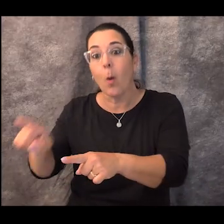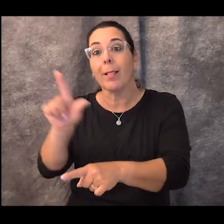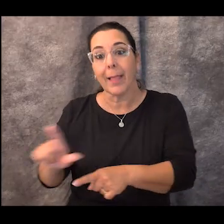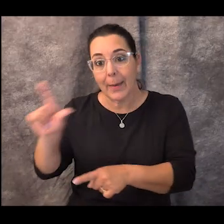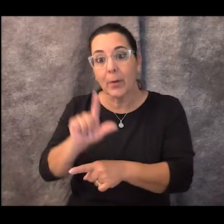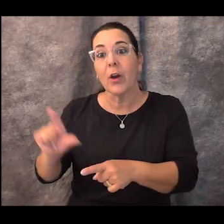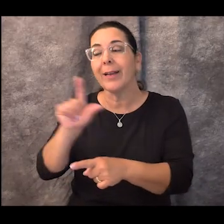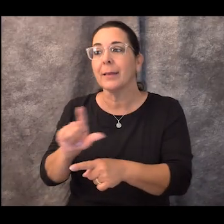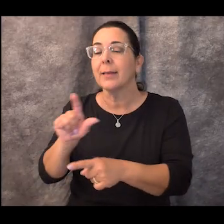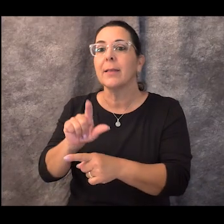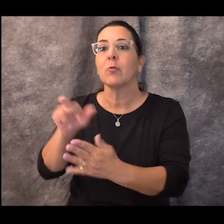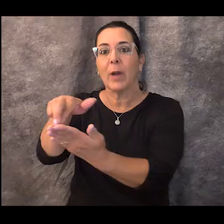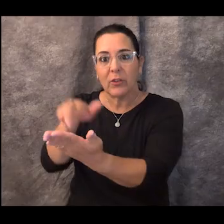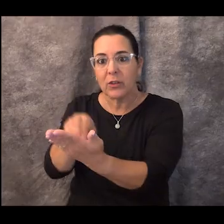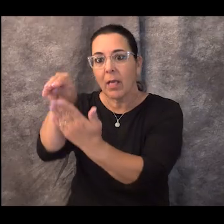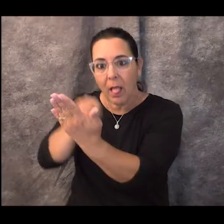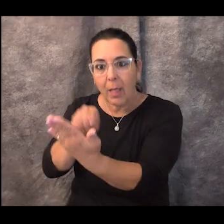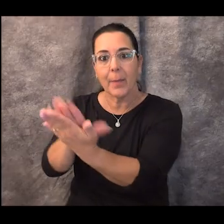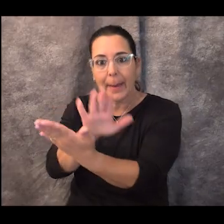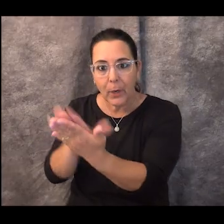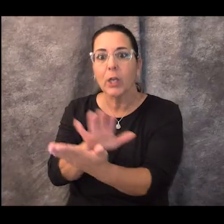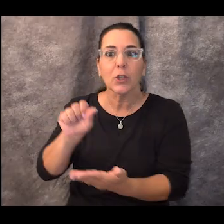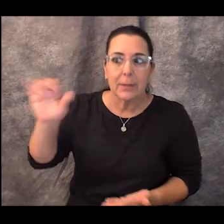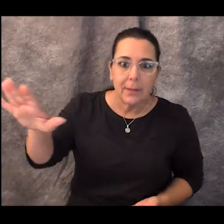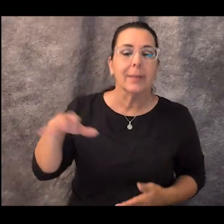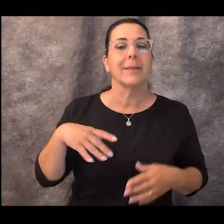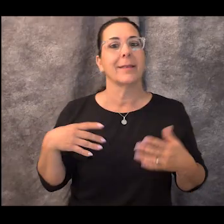So there was no for me, no, like tipping point, no, like moment.